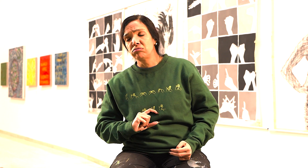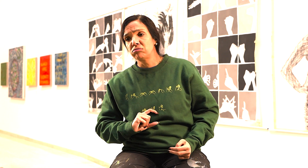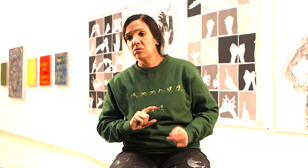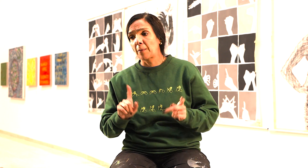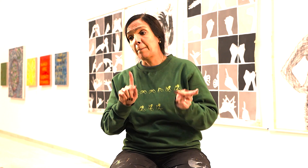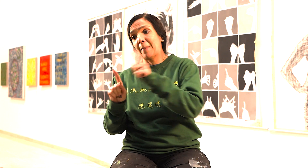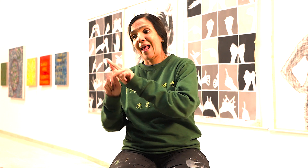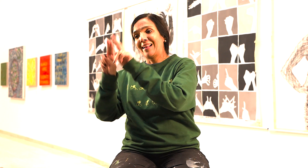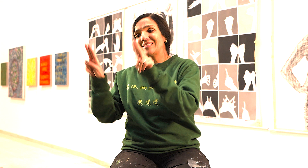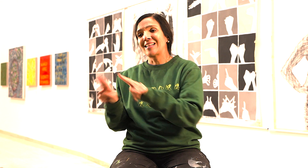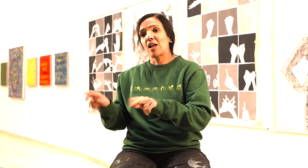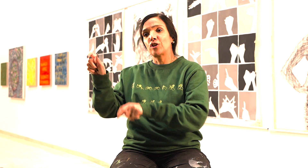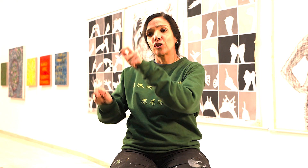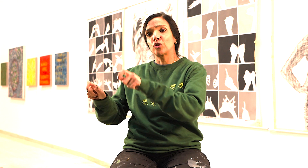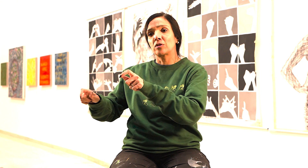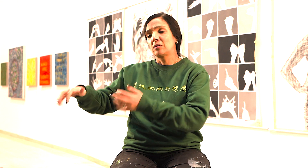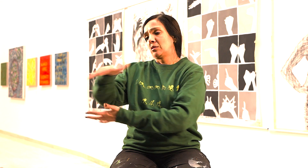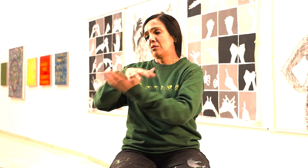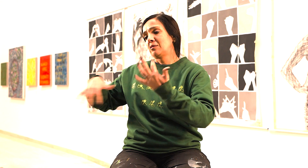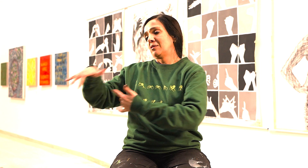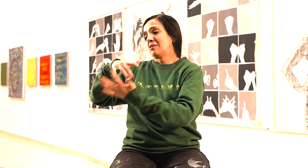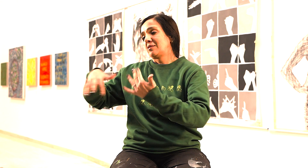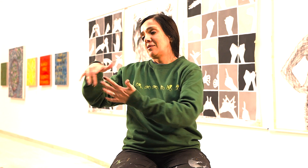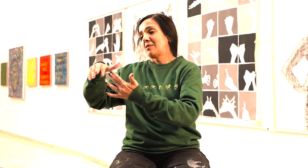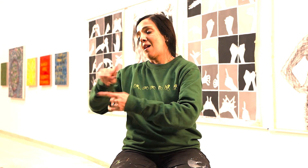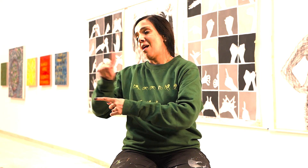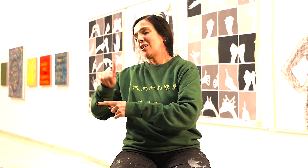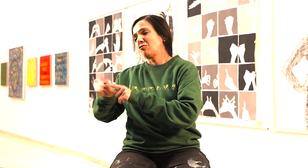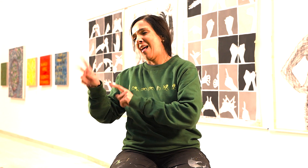and so, I went back to mix with the international Deaf students